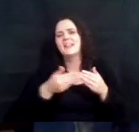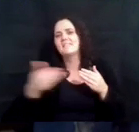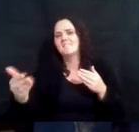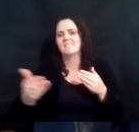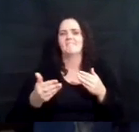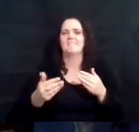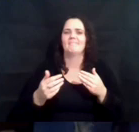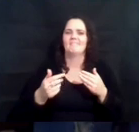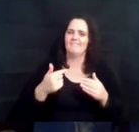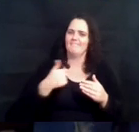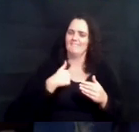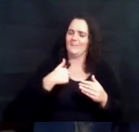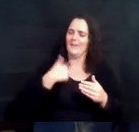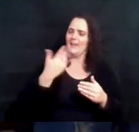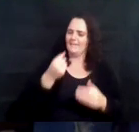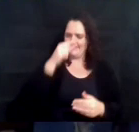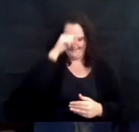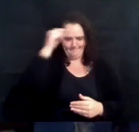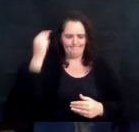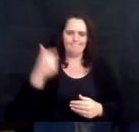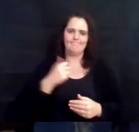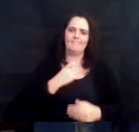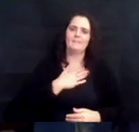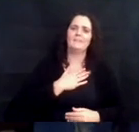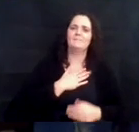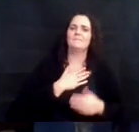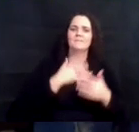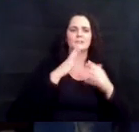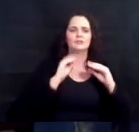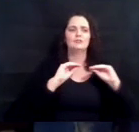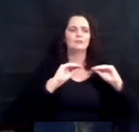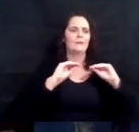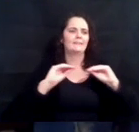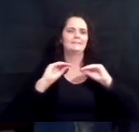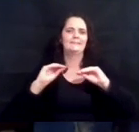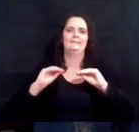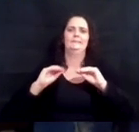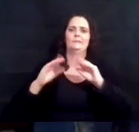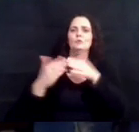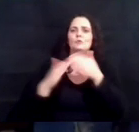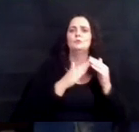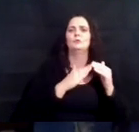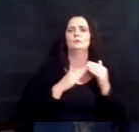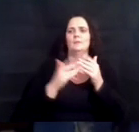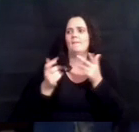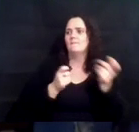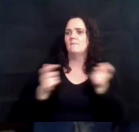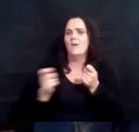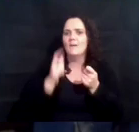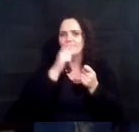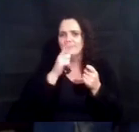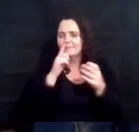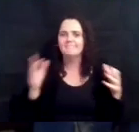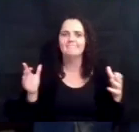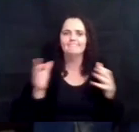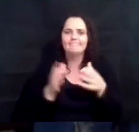I take this as part of my mission as an educator, to try to get down and try to do these things with the community, and invite people into this process.